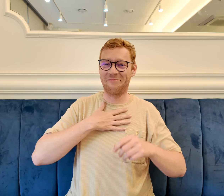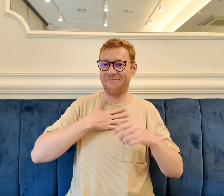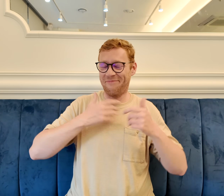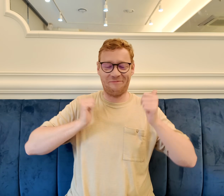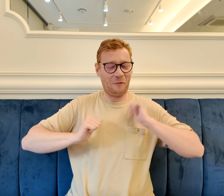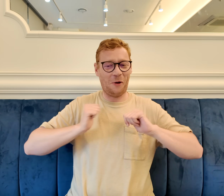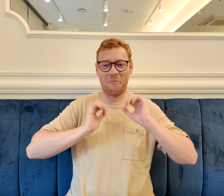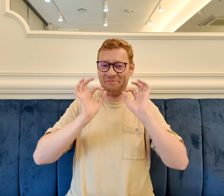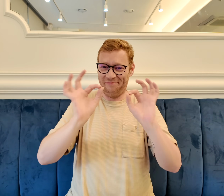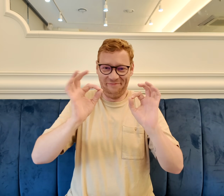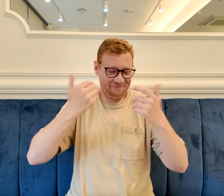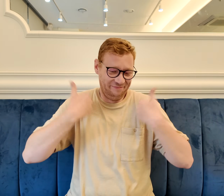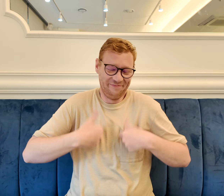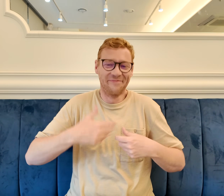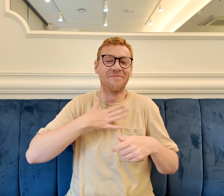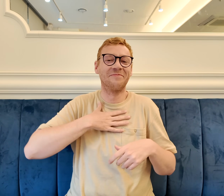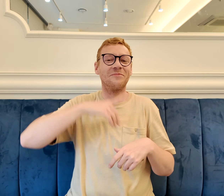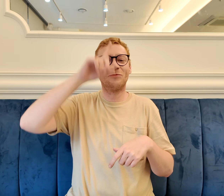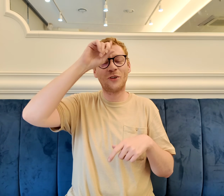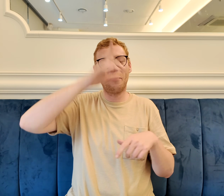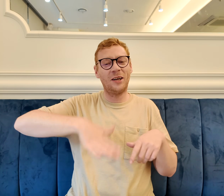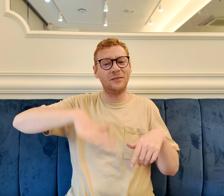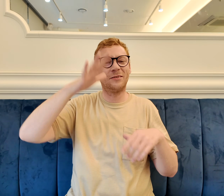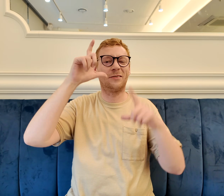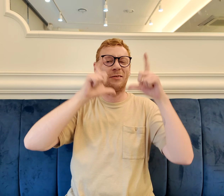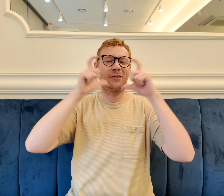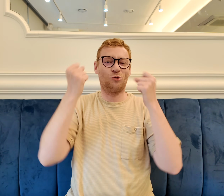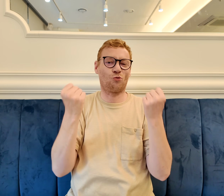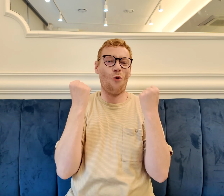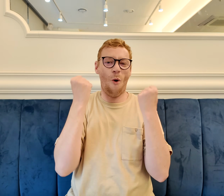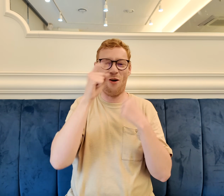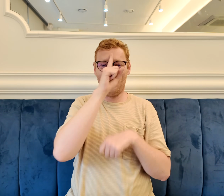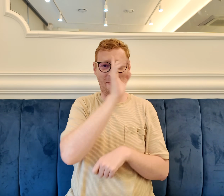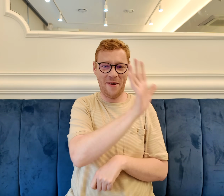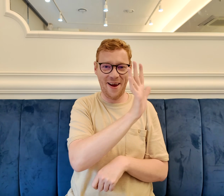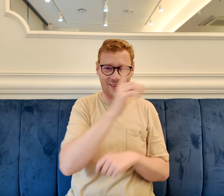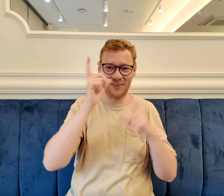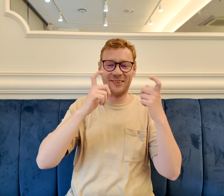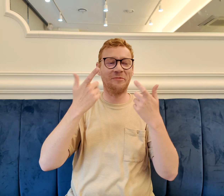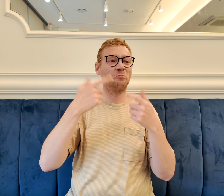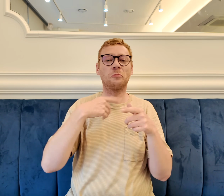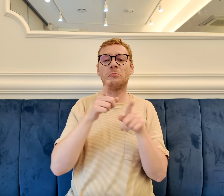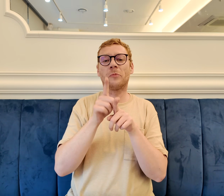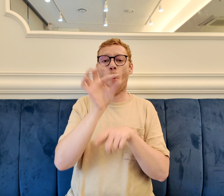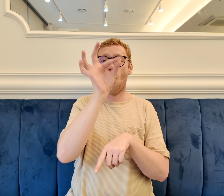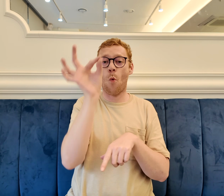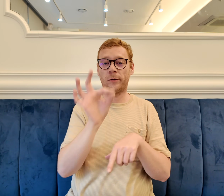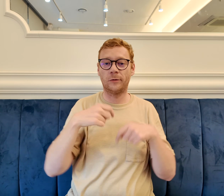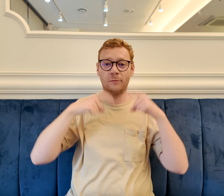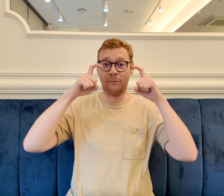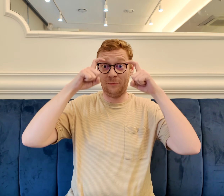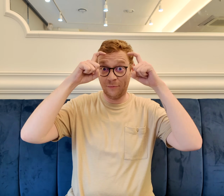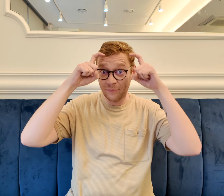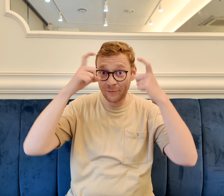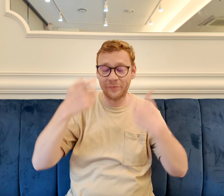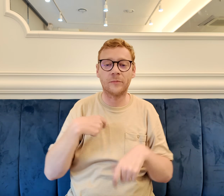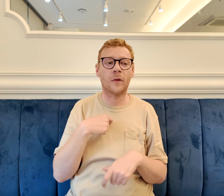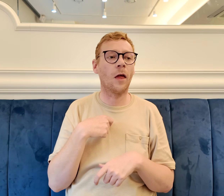Yes, I'm a performer. In Germany, I'm known for my strong visual expressions. I'm good at naturally raising my eyebrows when asking questions, and